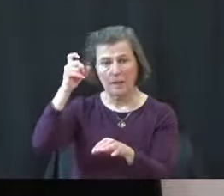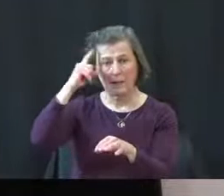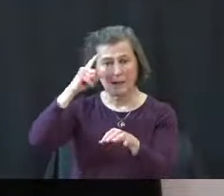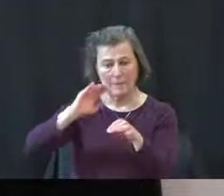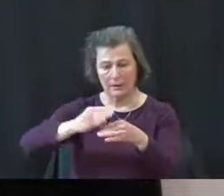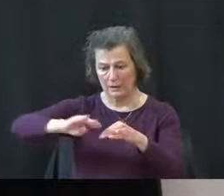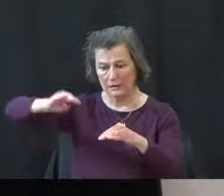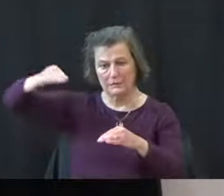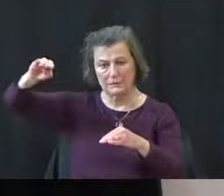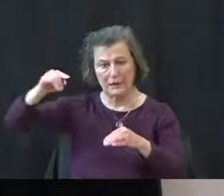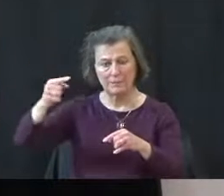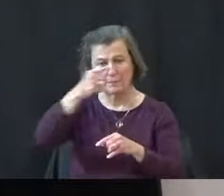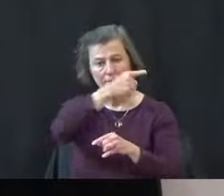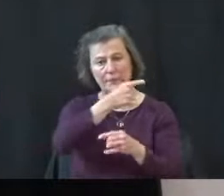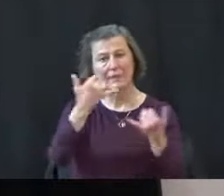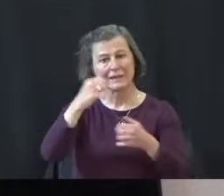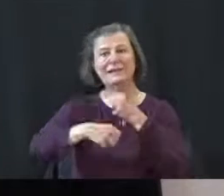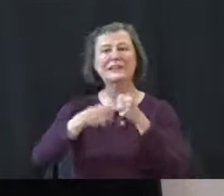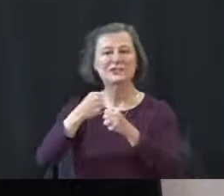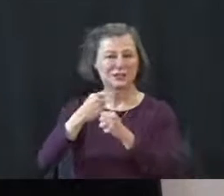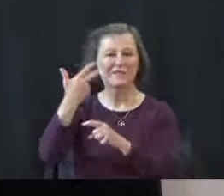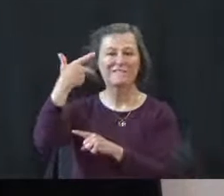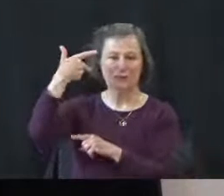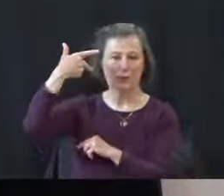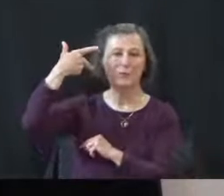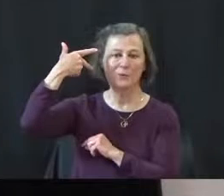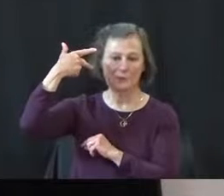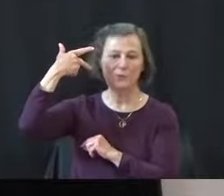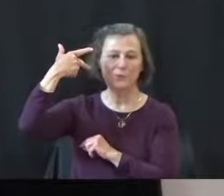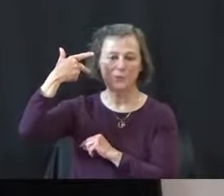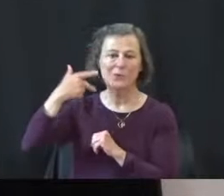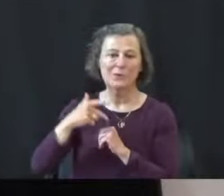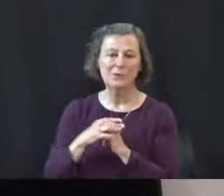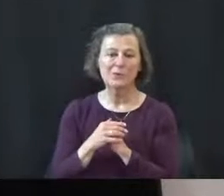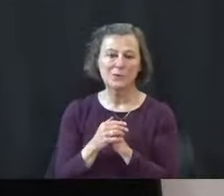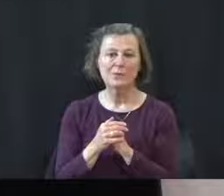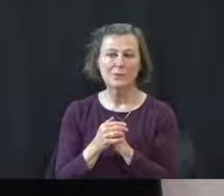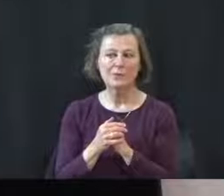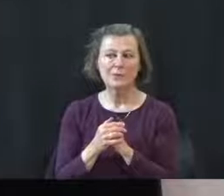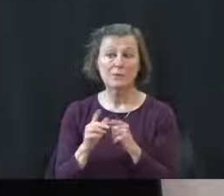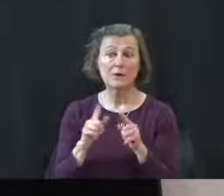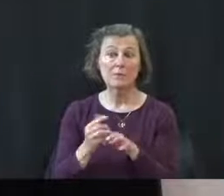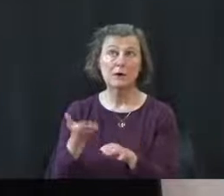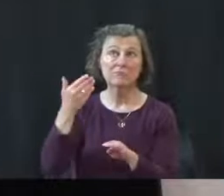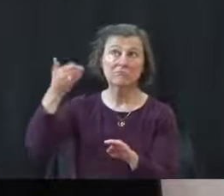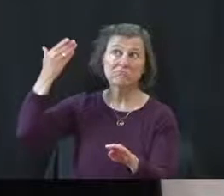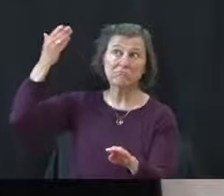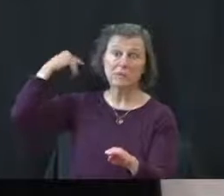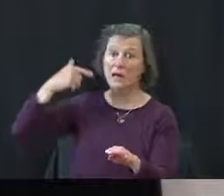This year the service is taped but in past years i’ve been able to mingle with the